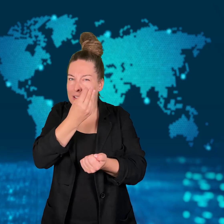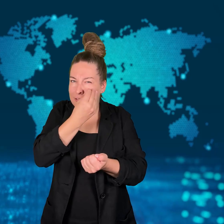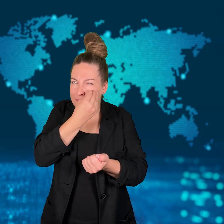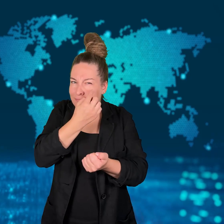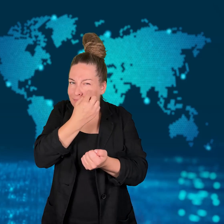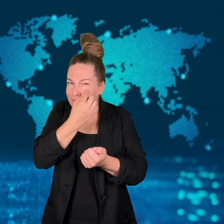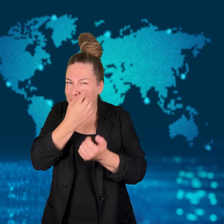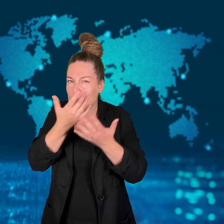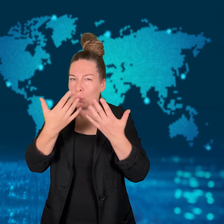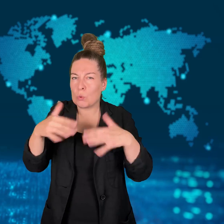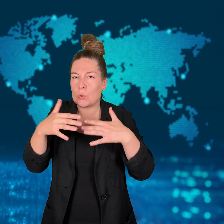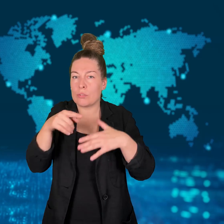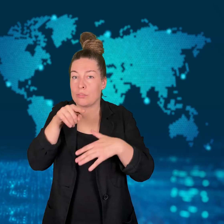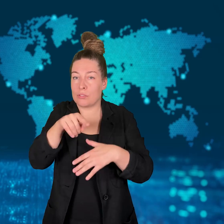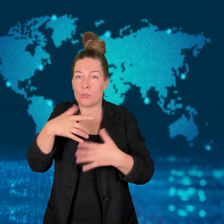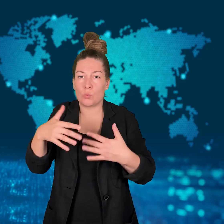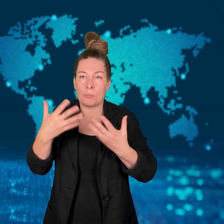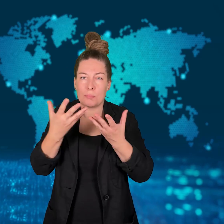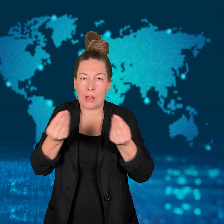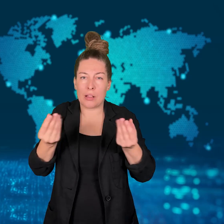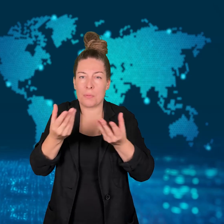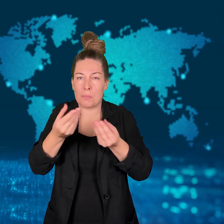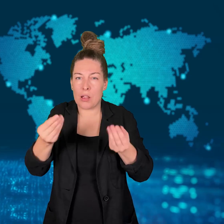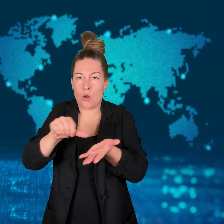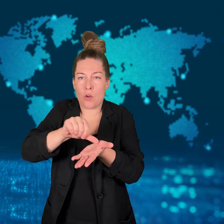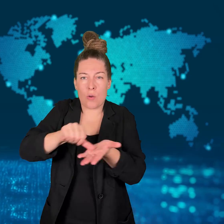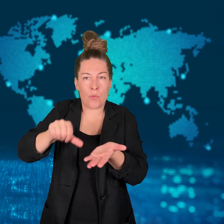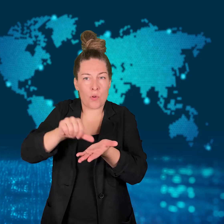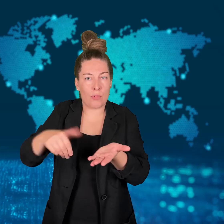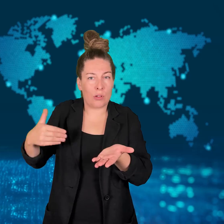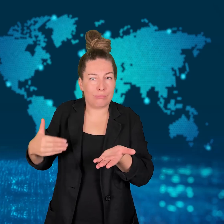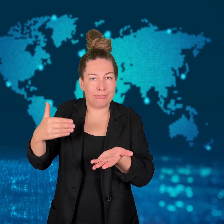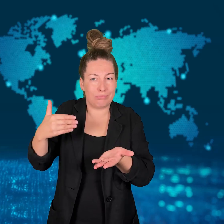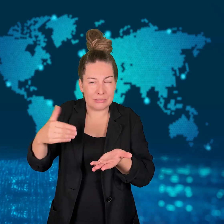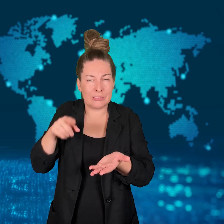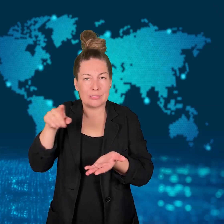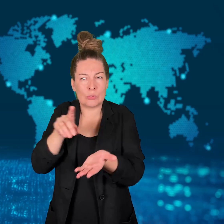Tests show that the donor eye's rods and cones survived the transplant.